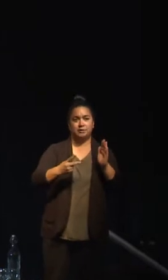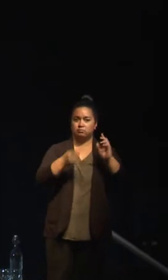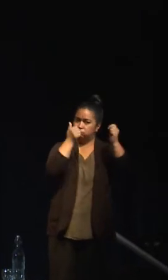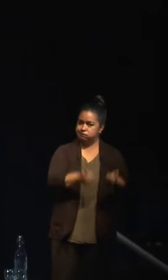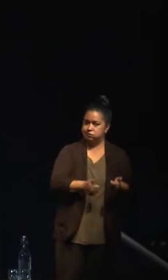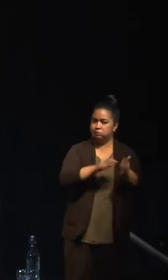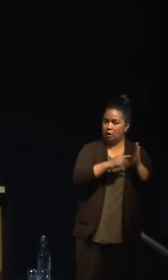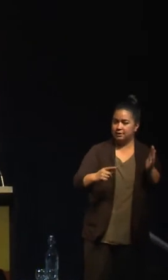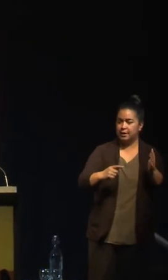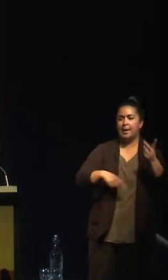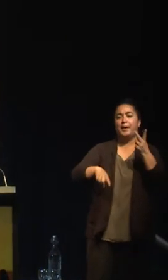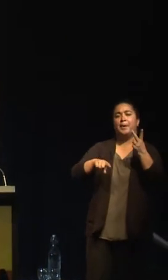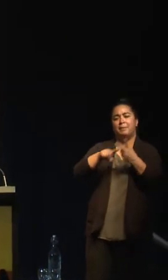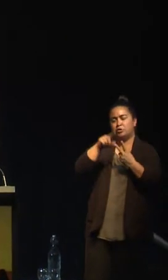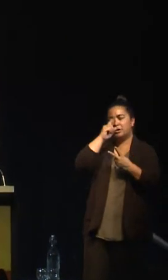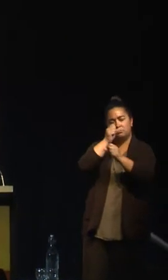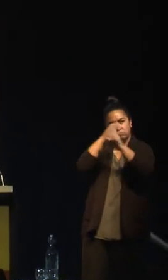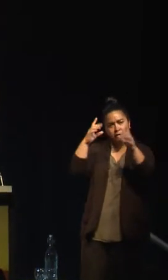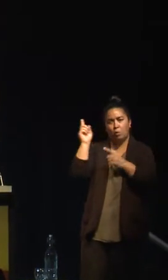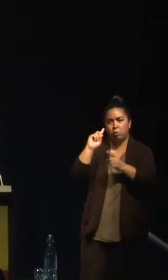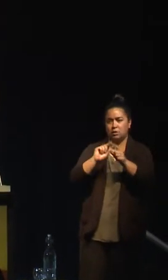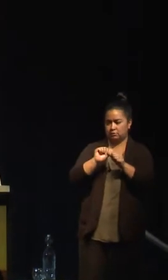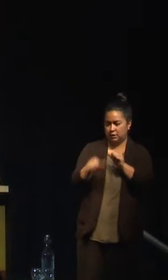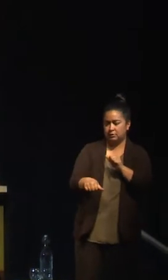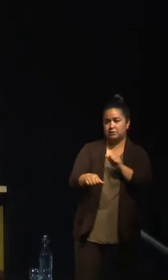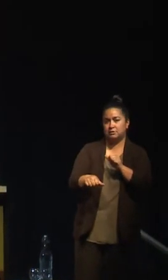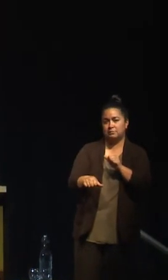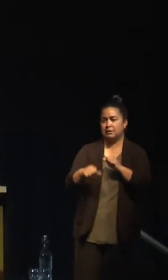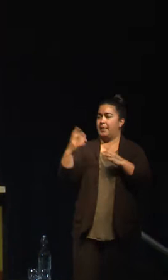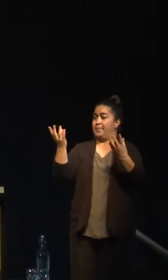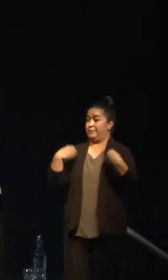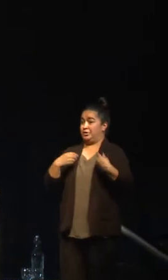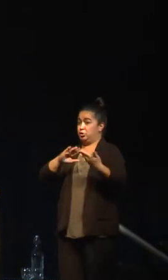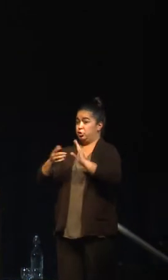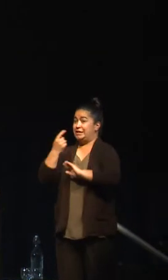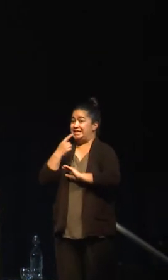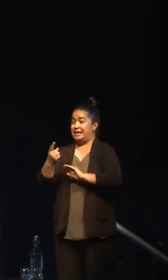some sense of predictability. One of the things that the business community says most frequently